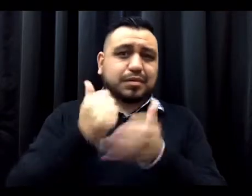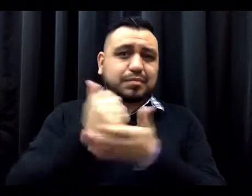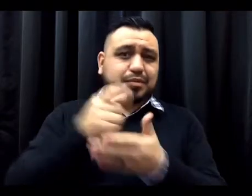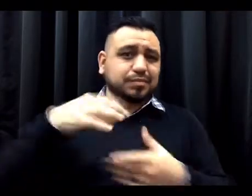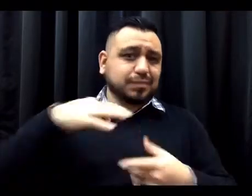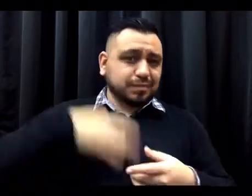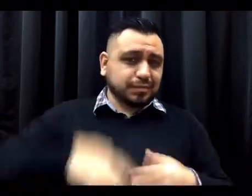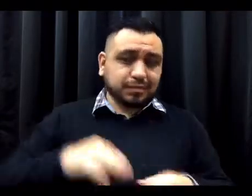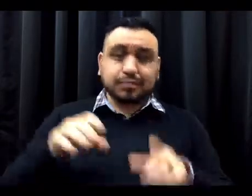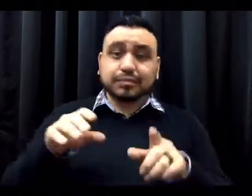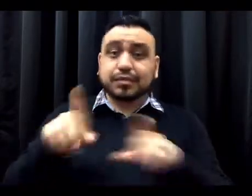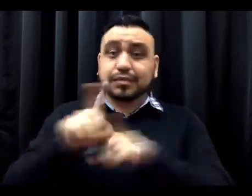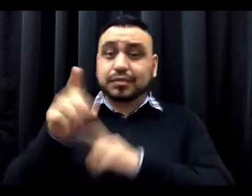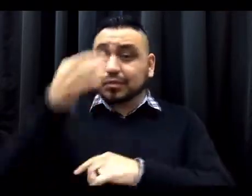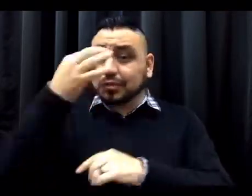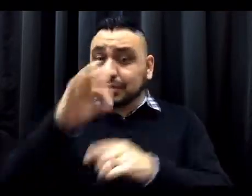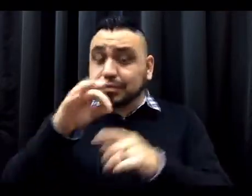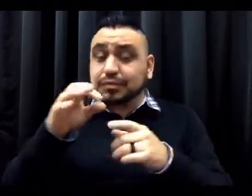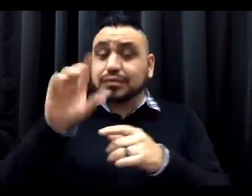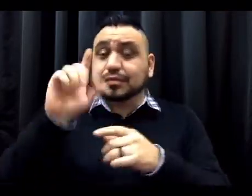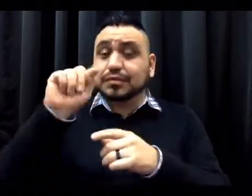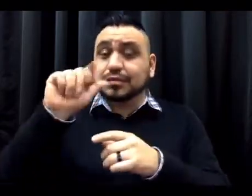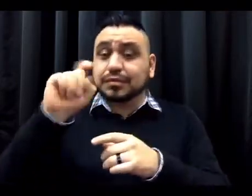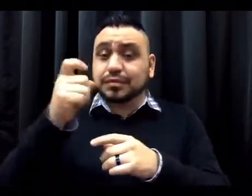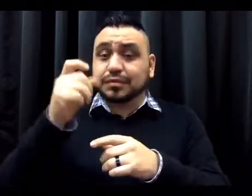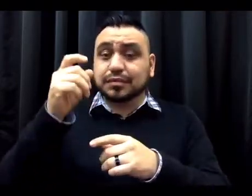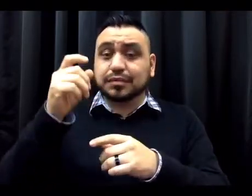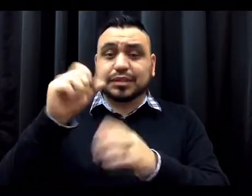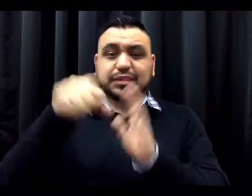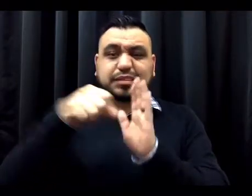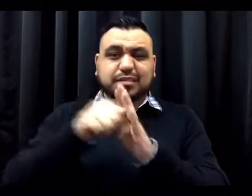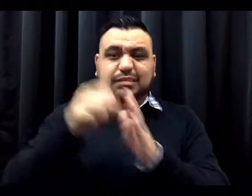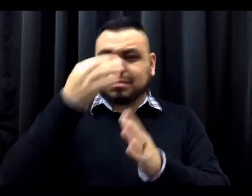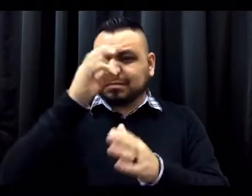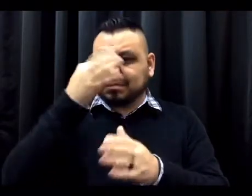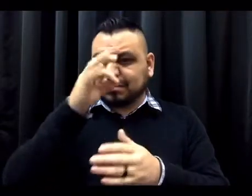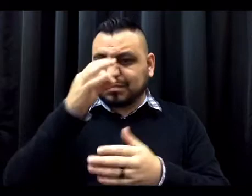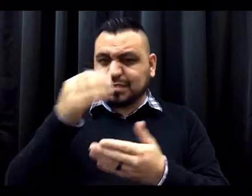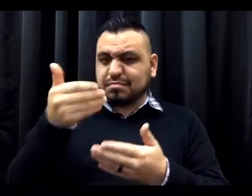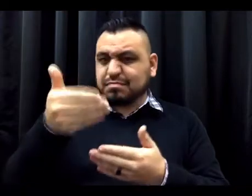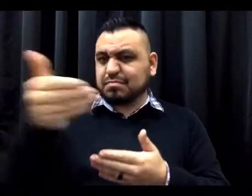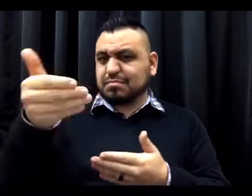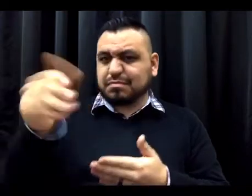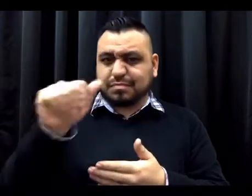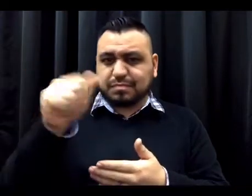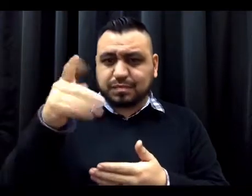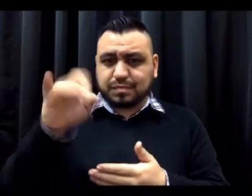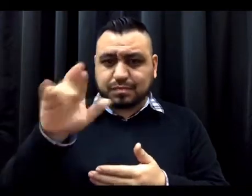furthermore, it will benefit you since tax season is approaching... April is just around the corner.